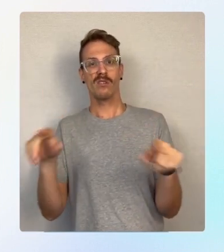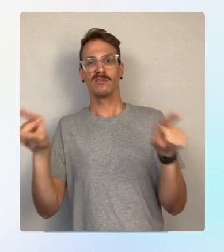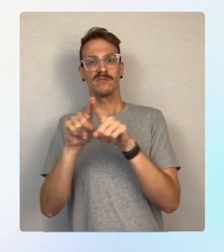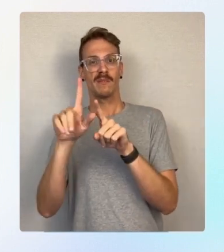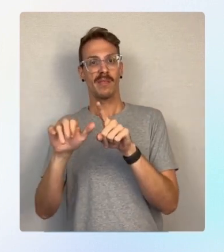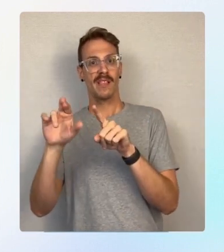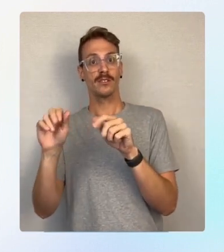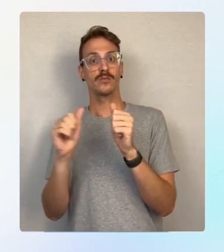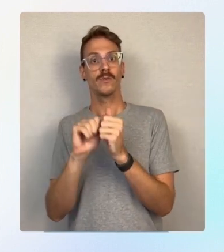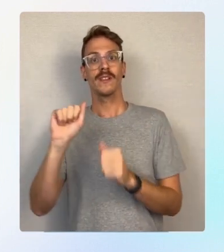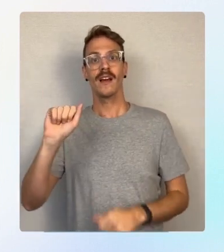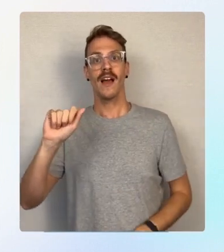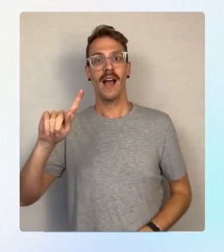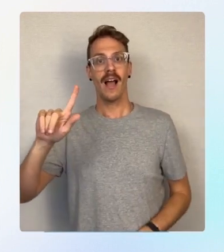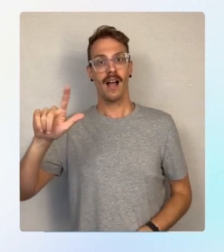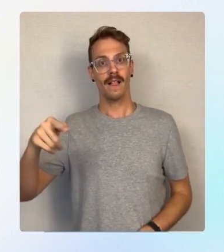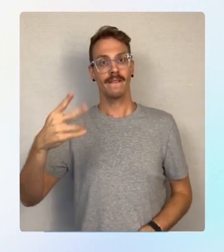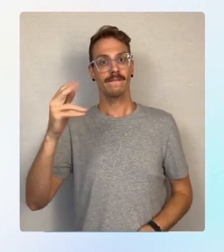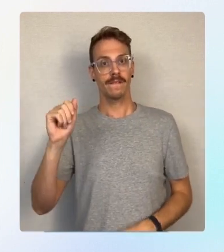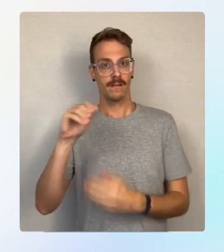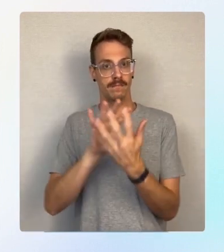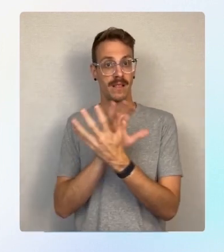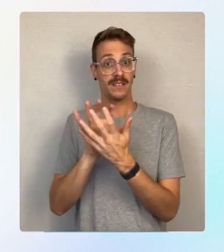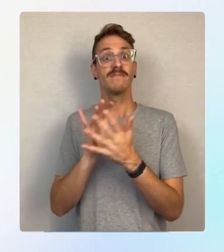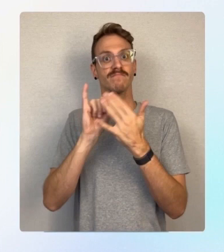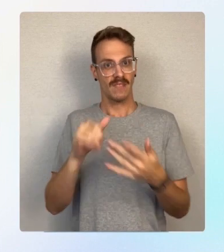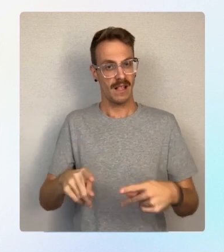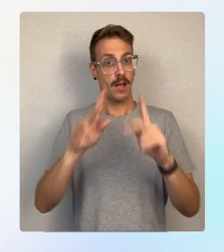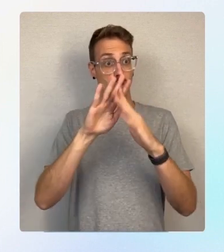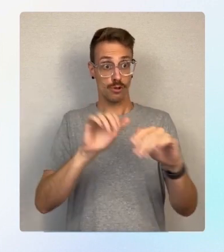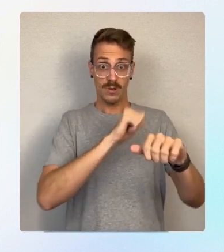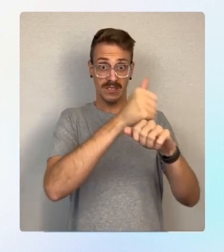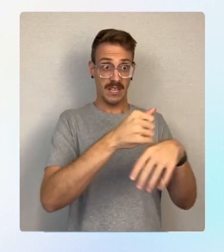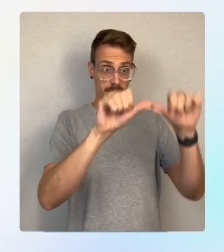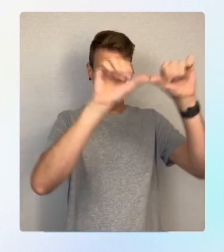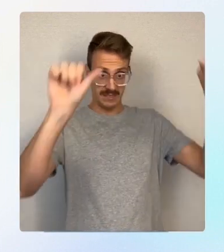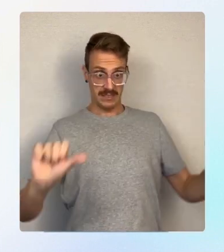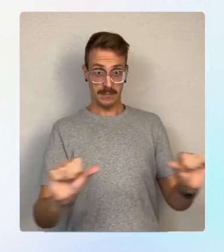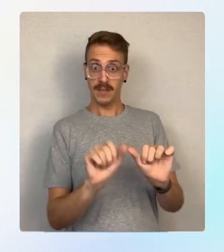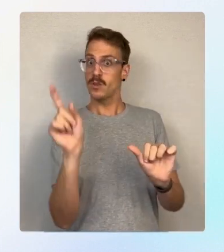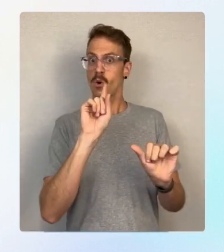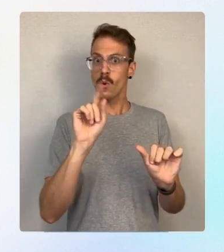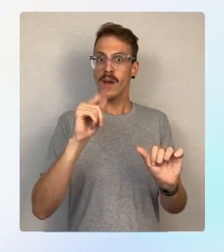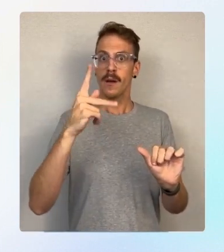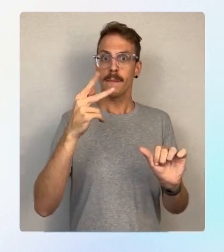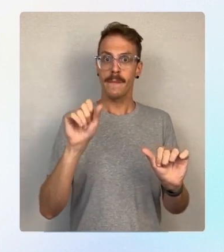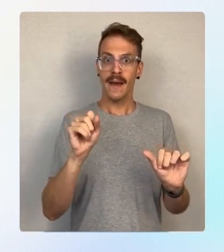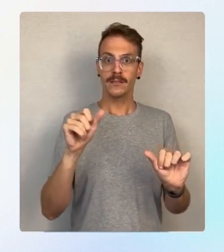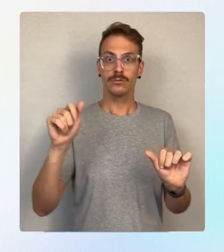This allows you to define areas where passthrough is visible, adjust its opacity,